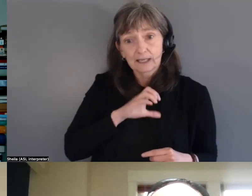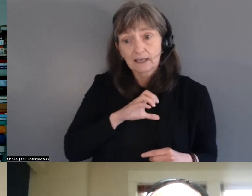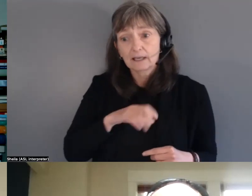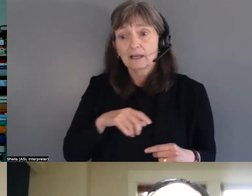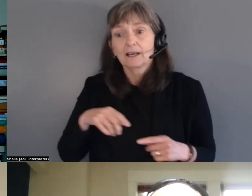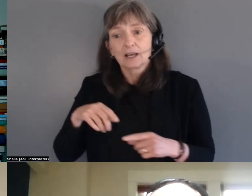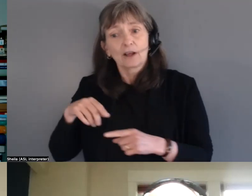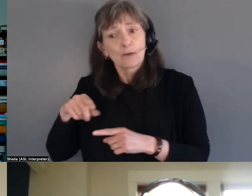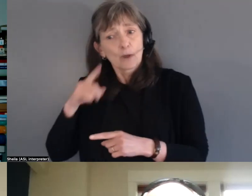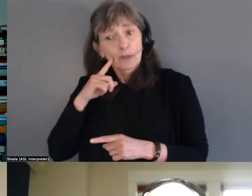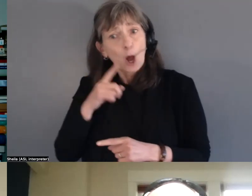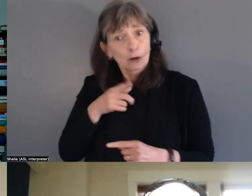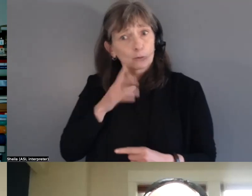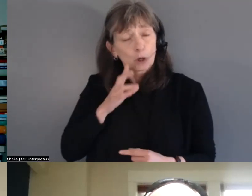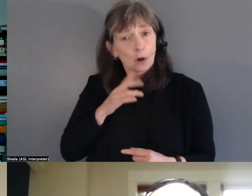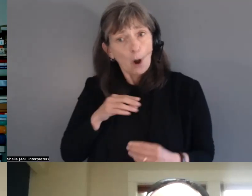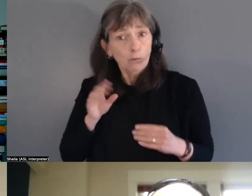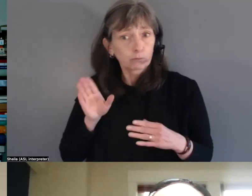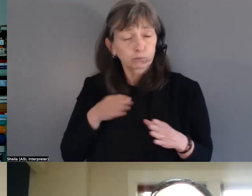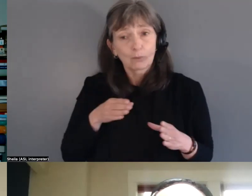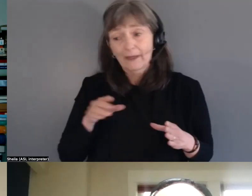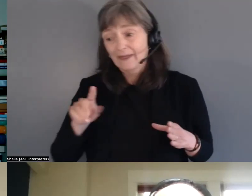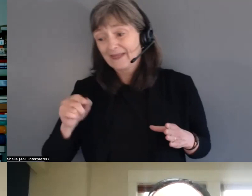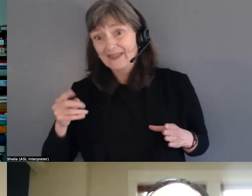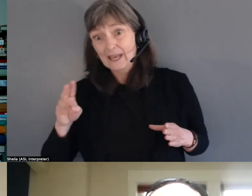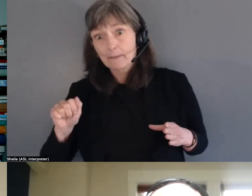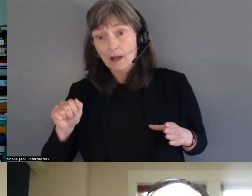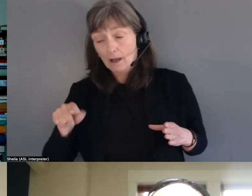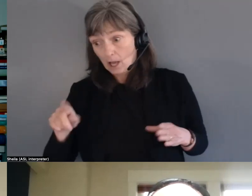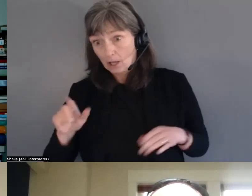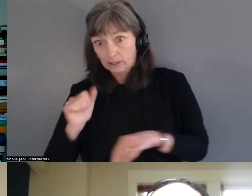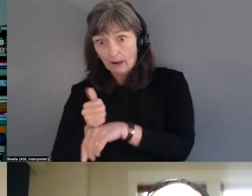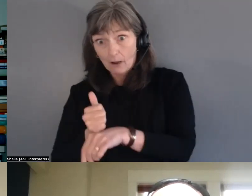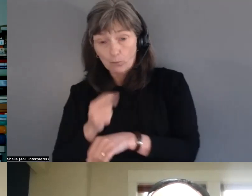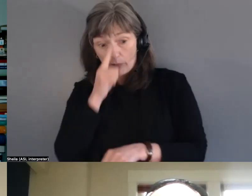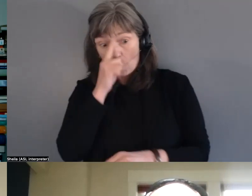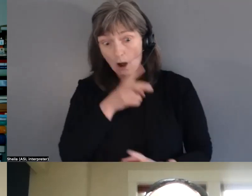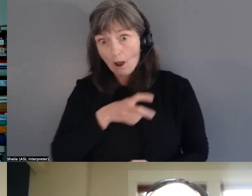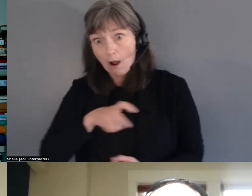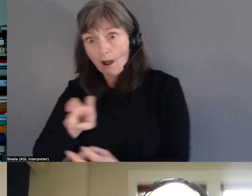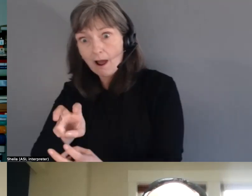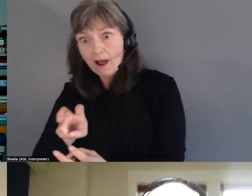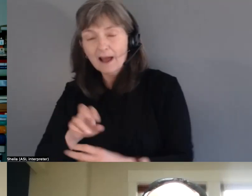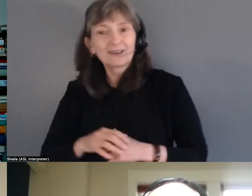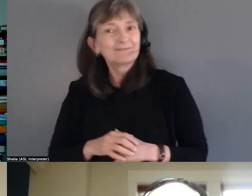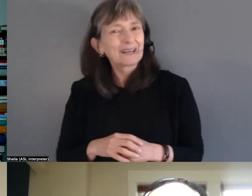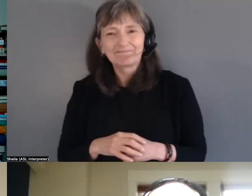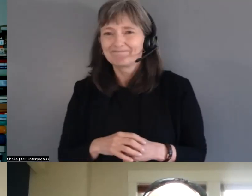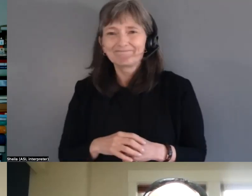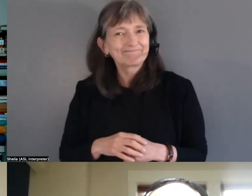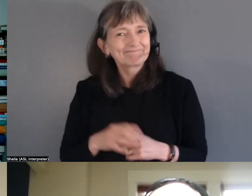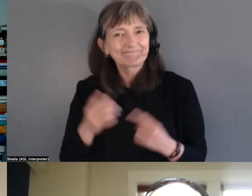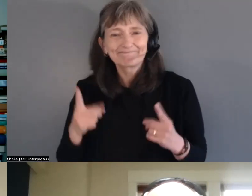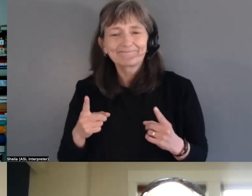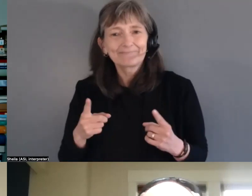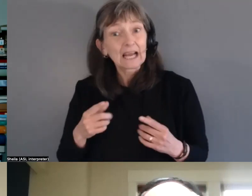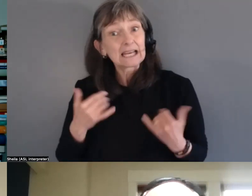I would call it Themamise itself to make it more useful. Which, I don't know, I have